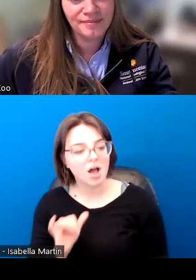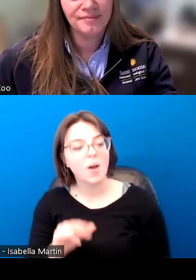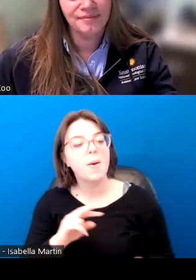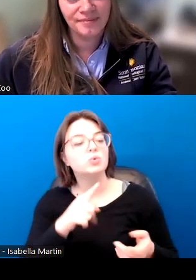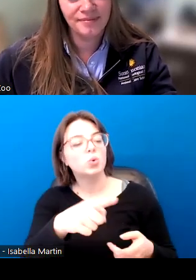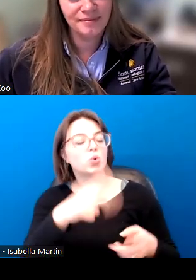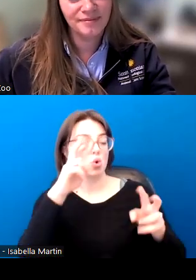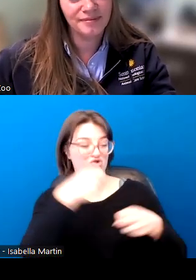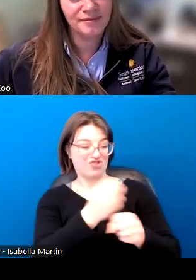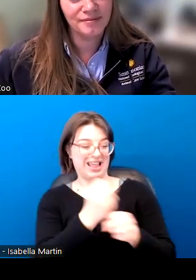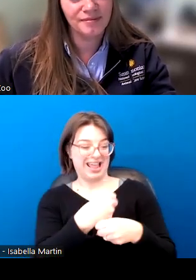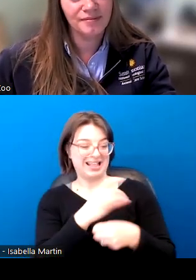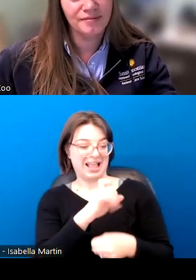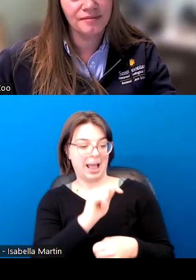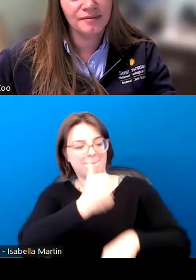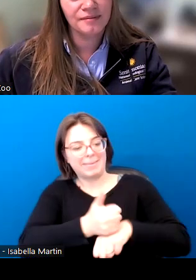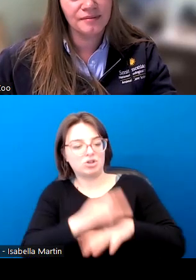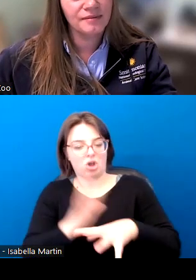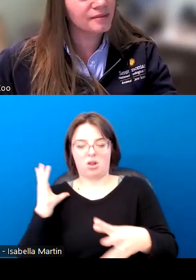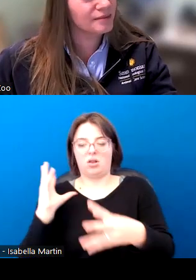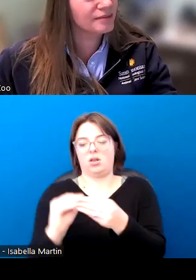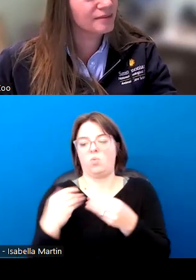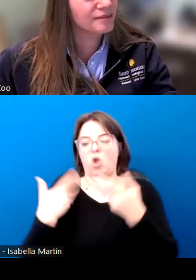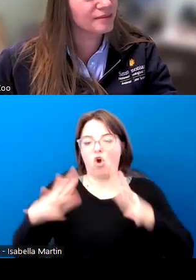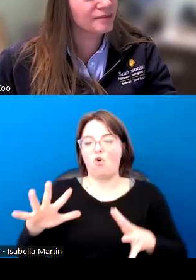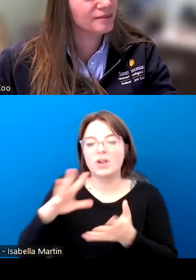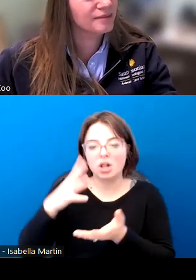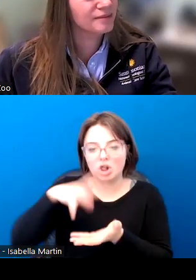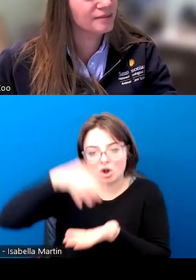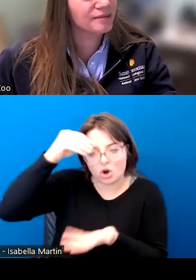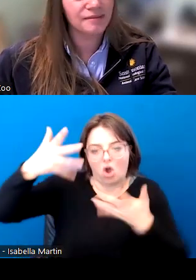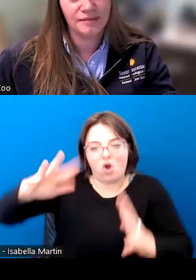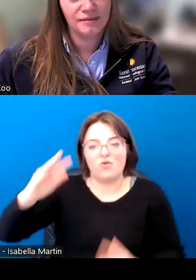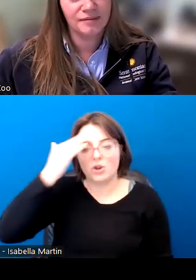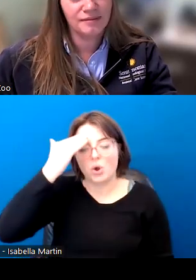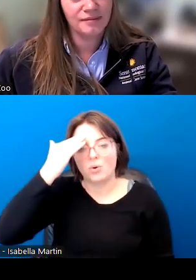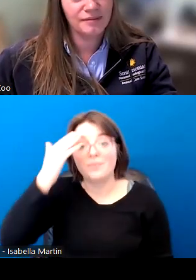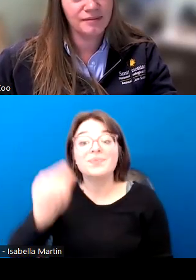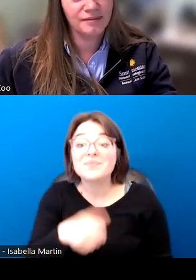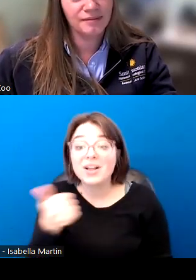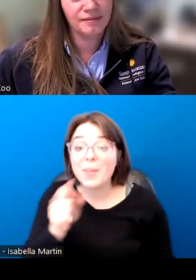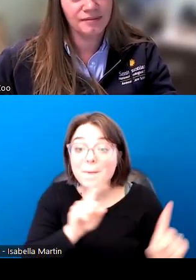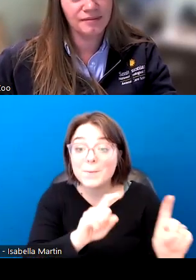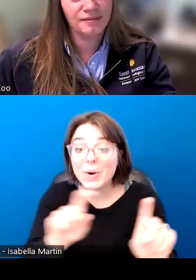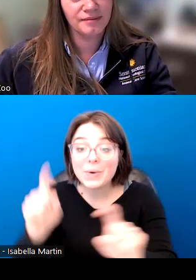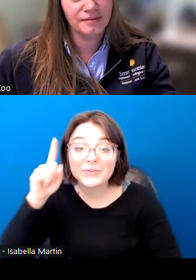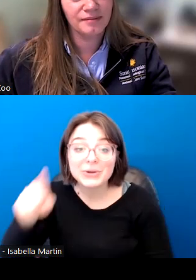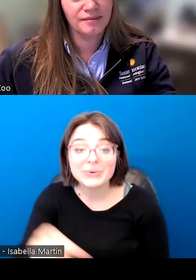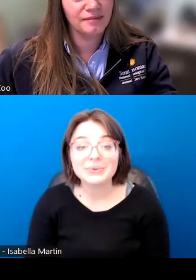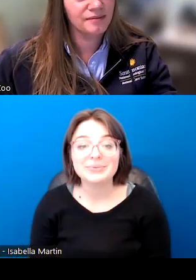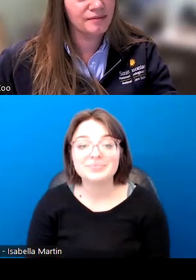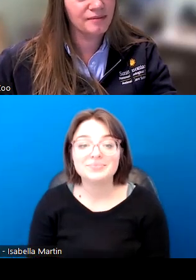poll here for our audiences. Let's see, which um Erin uses the diet of a dog as the model for the diet